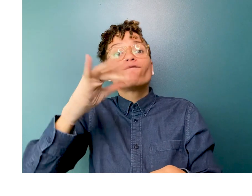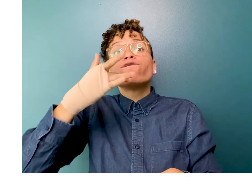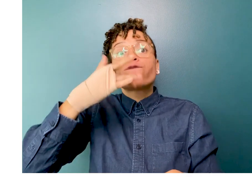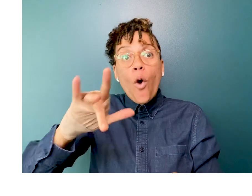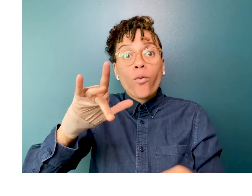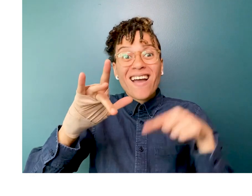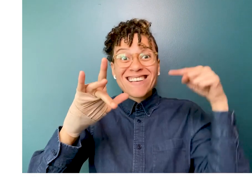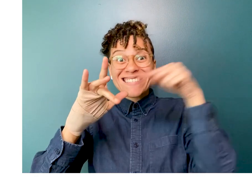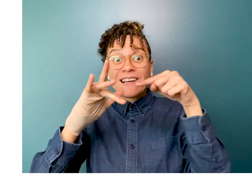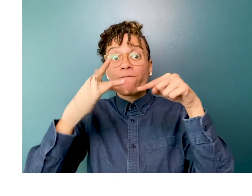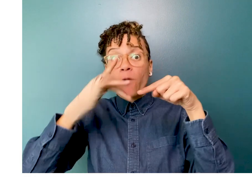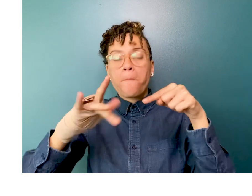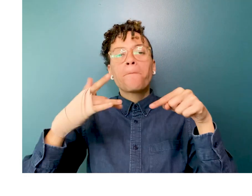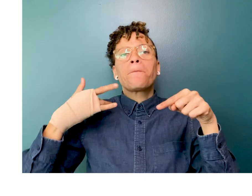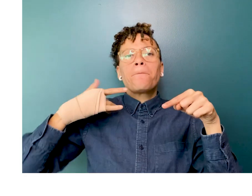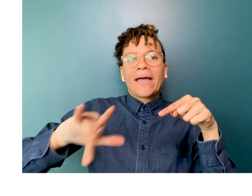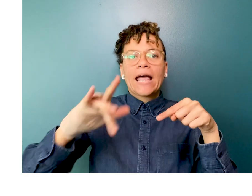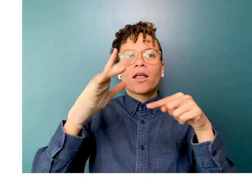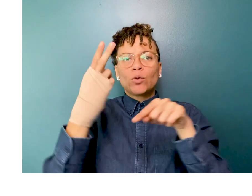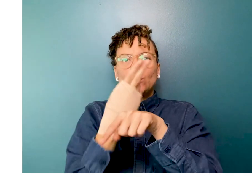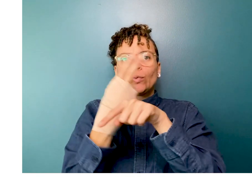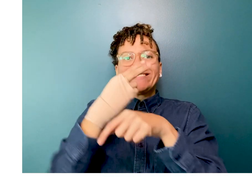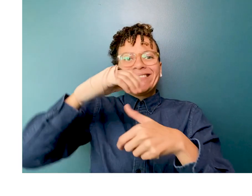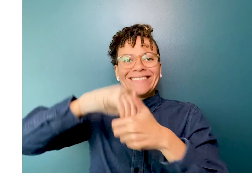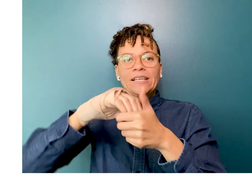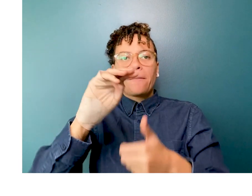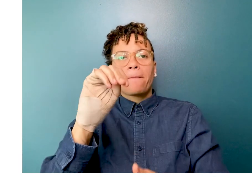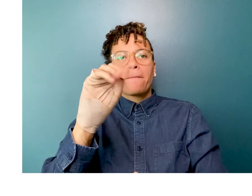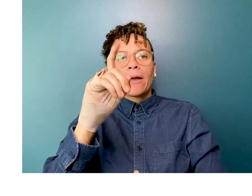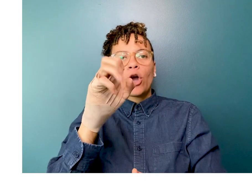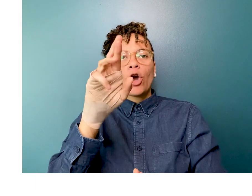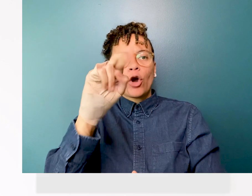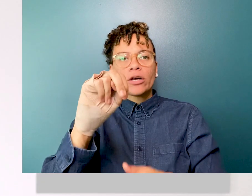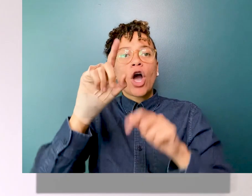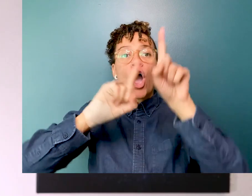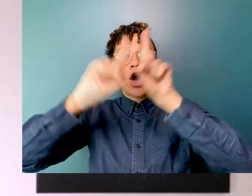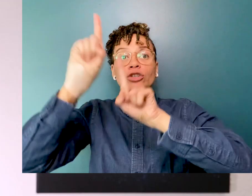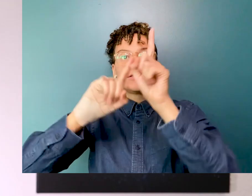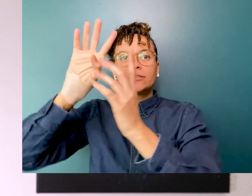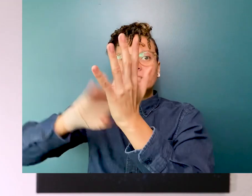it acts like a sensitive point, kind of like the Vertex or the Lot of Fortune does, the